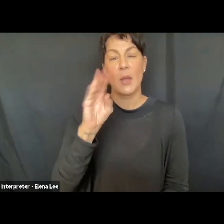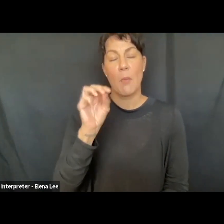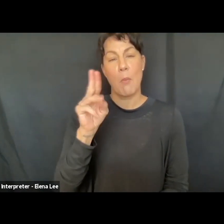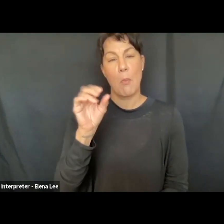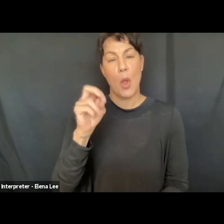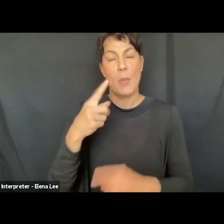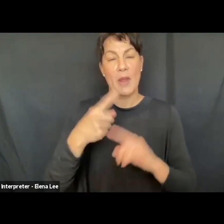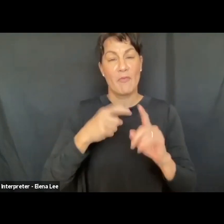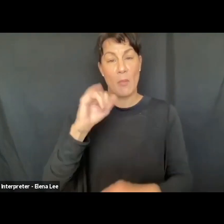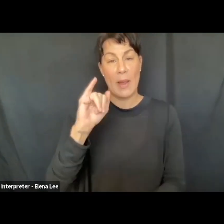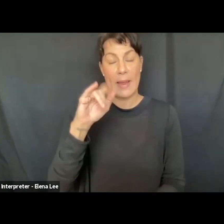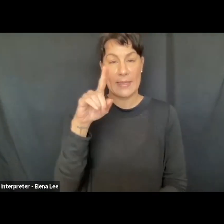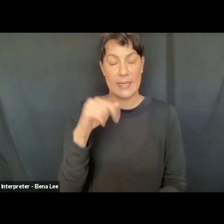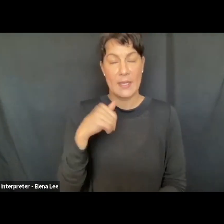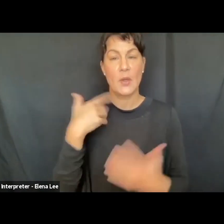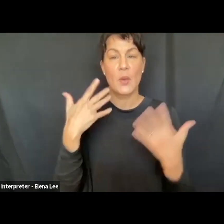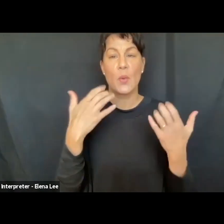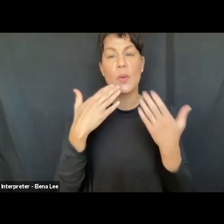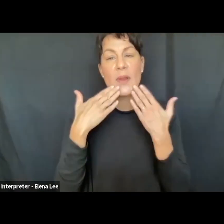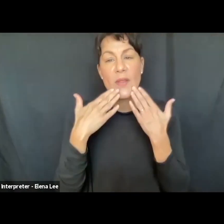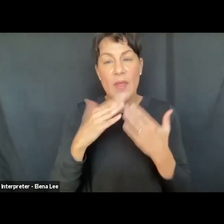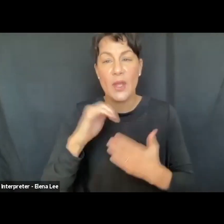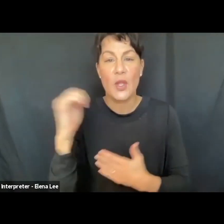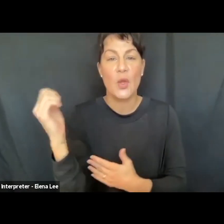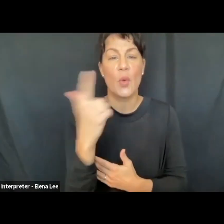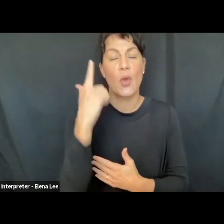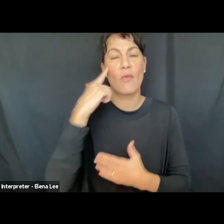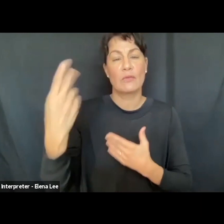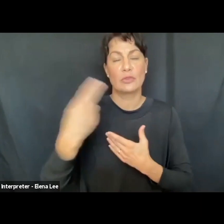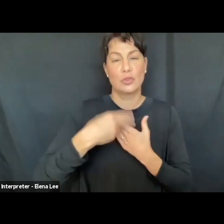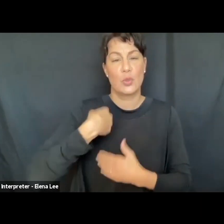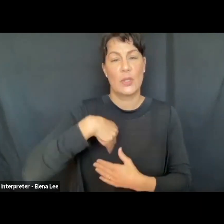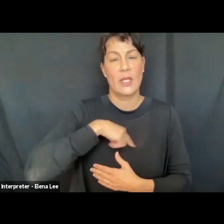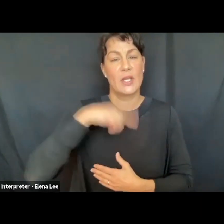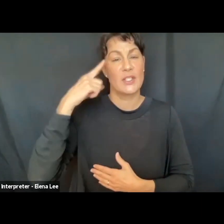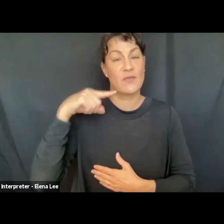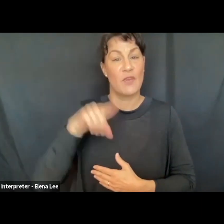And I wanna thank you all so much for joining us for this conversation this morning.